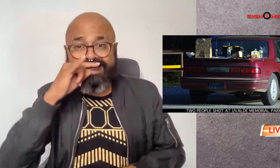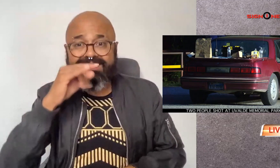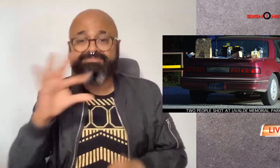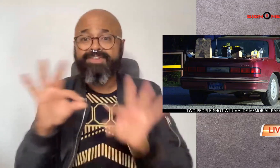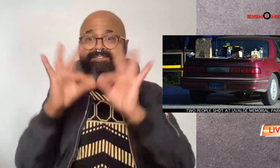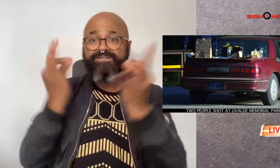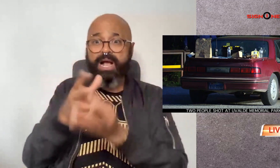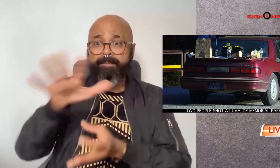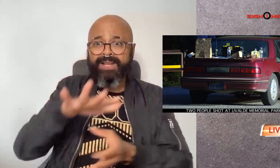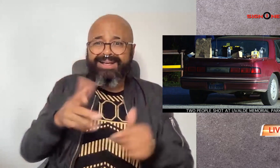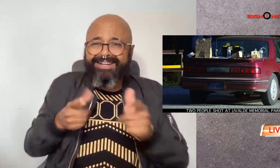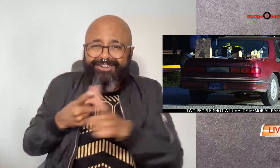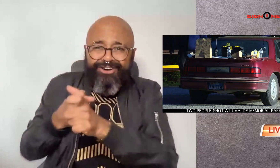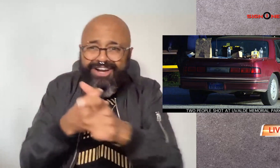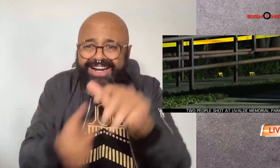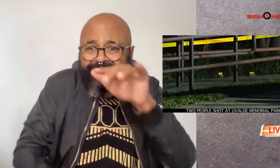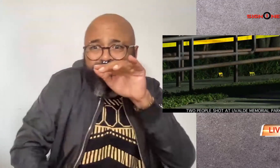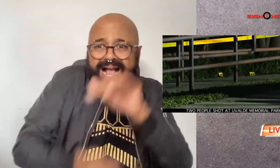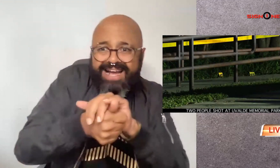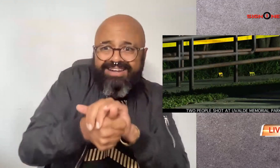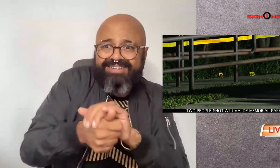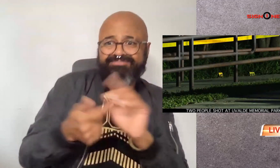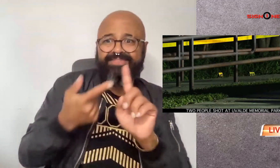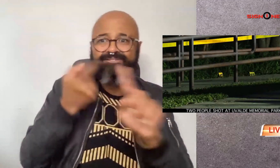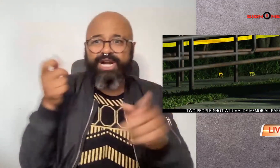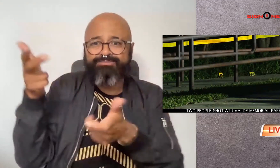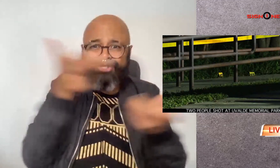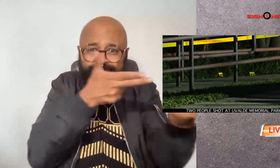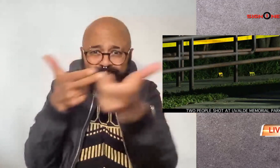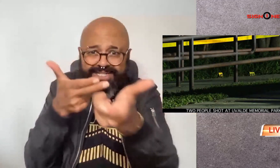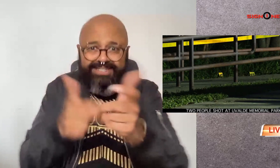but last night dozens of kids and families had to run and duck for cover